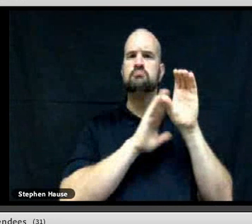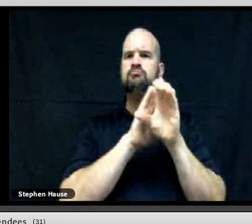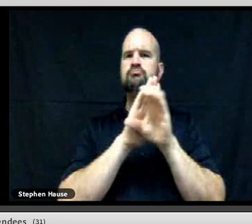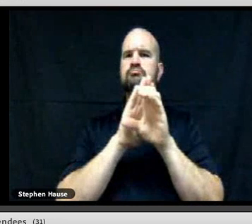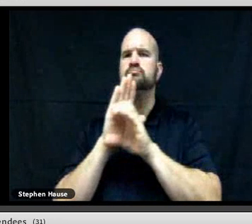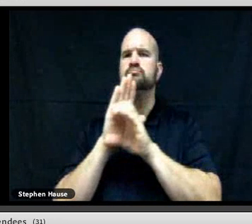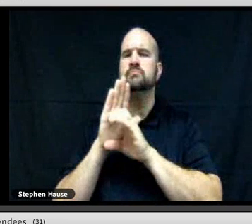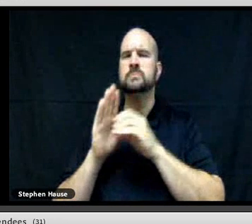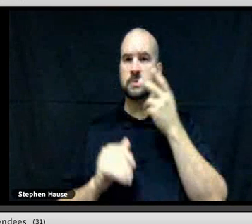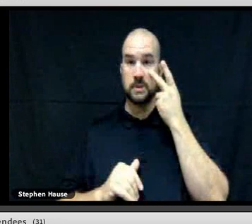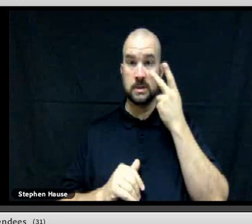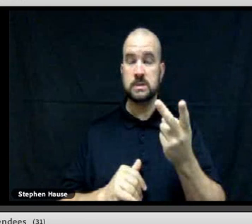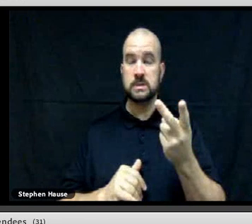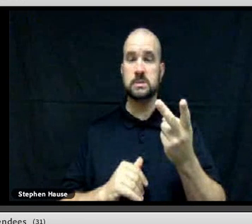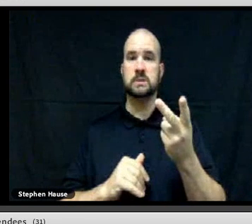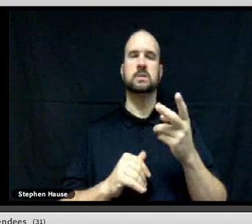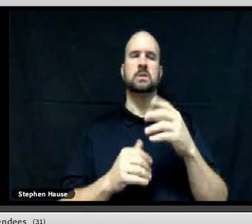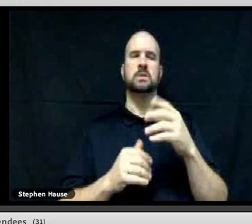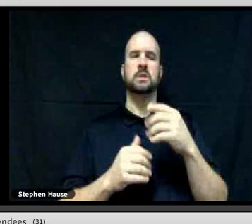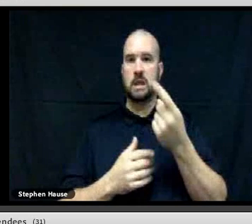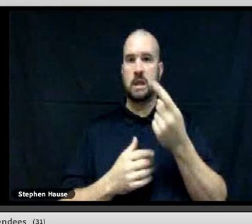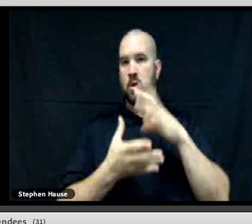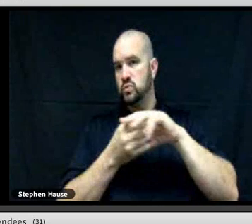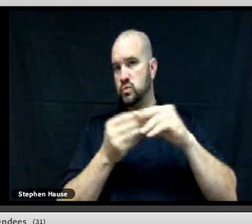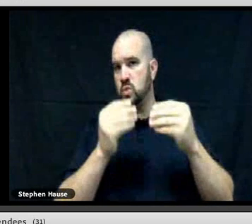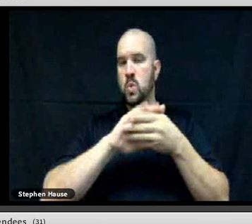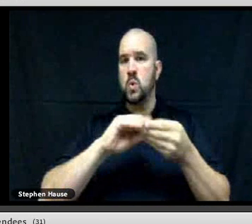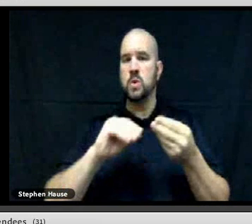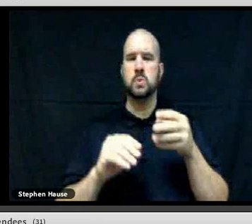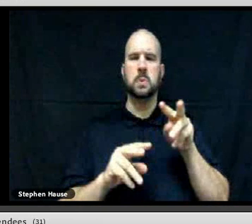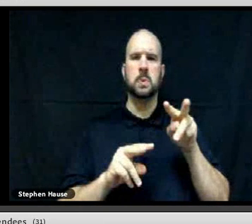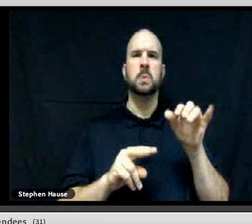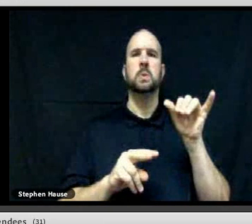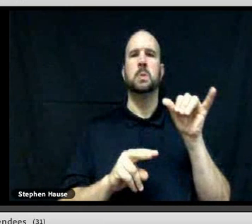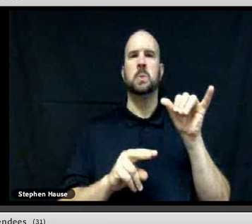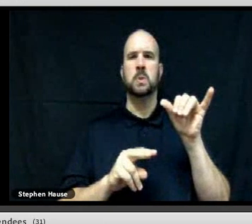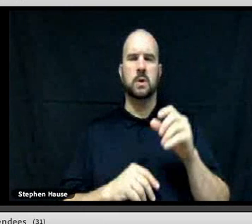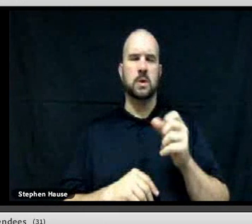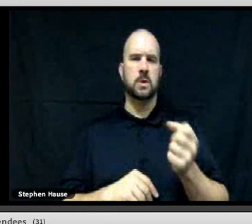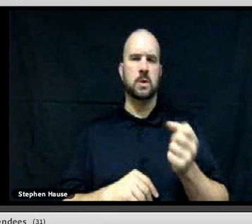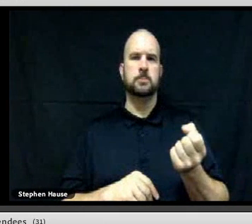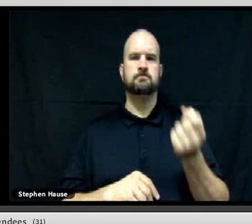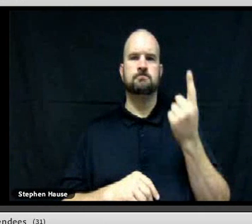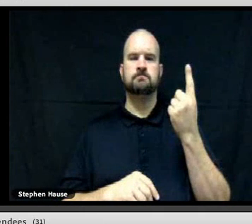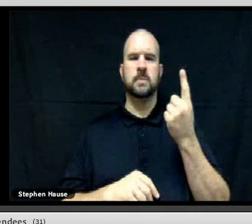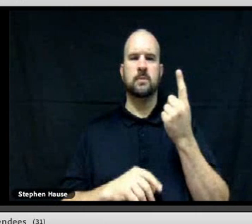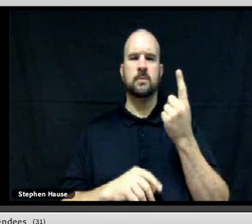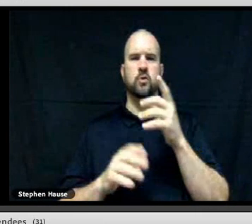with the collective content, um, that they have on their site, uh, for a broad audience.